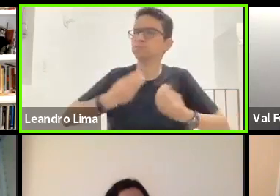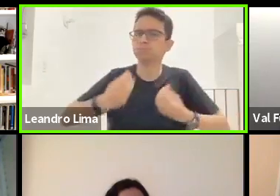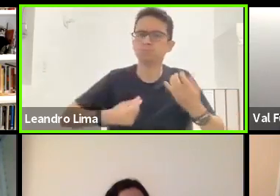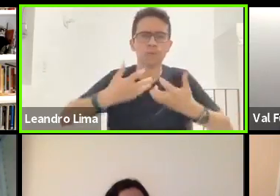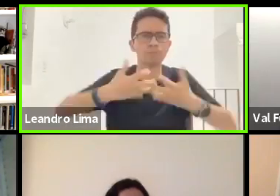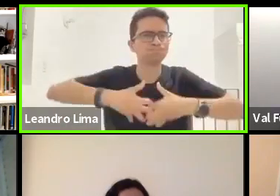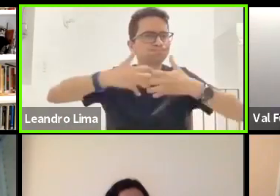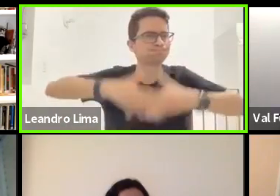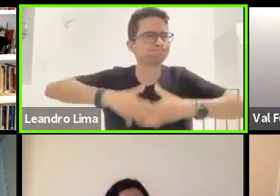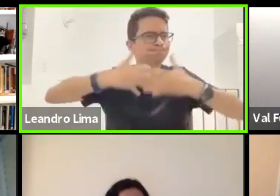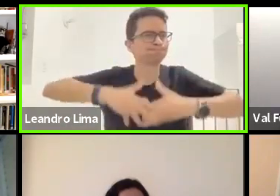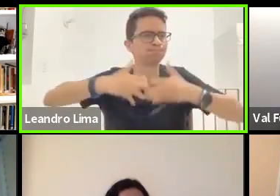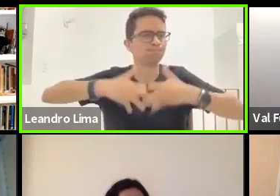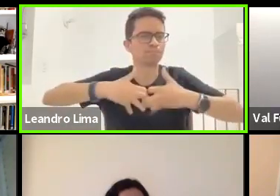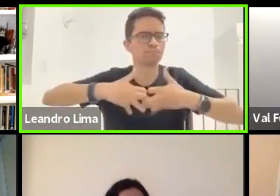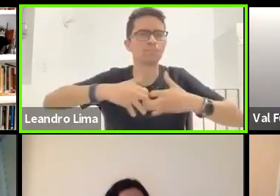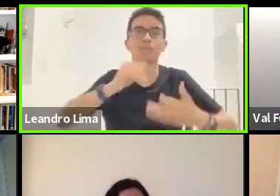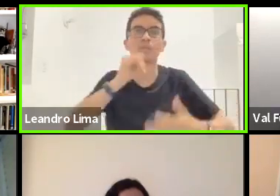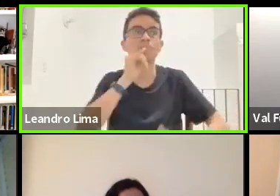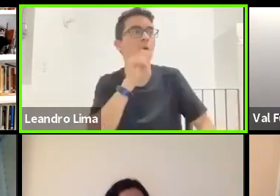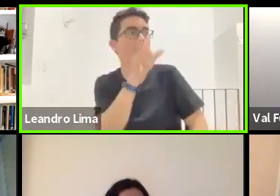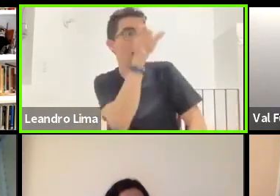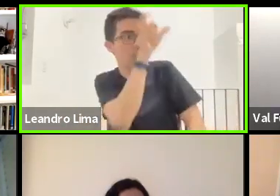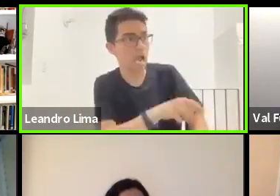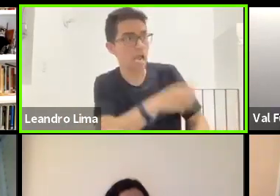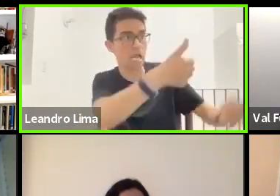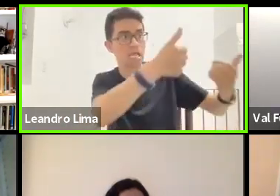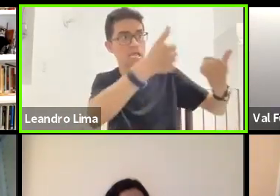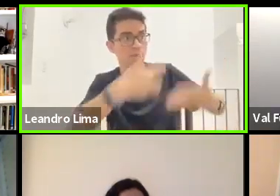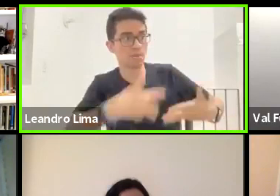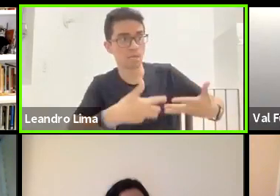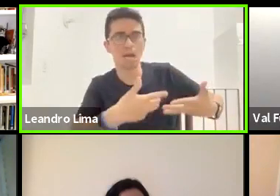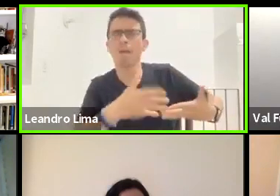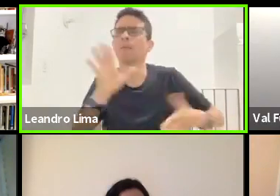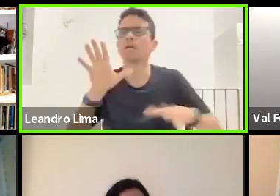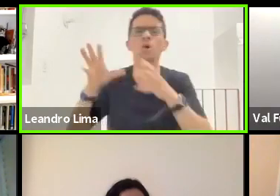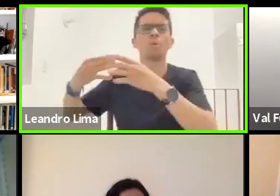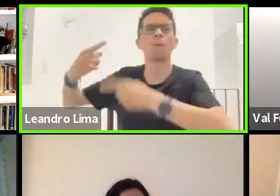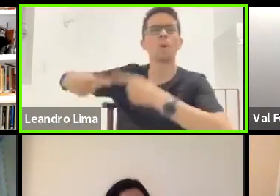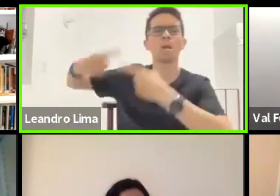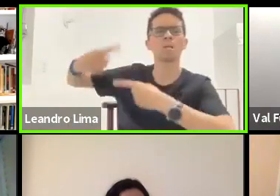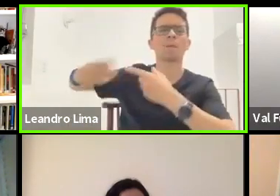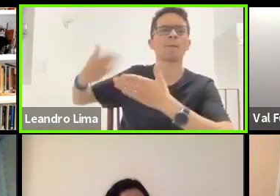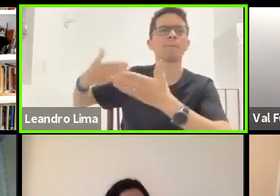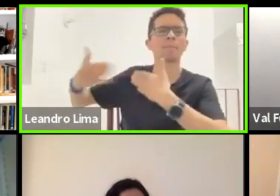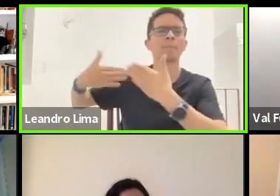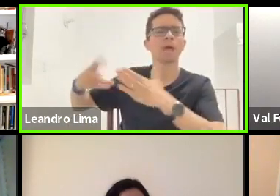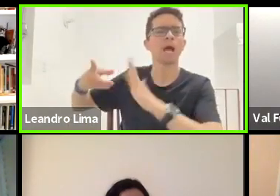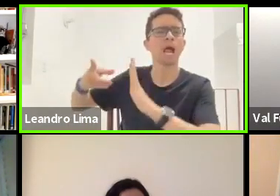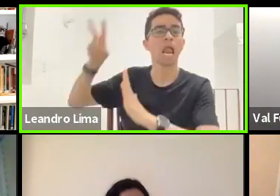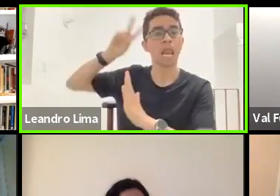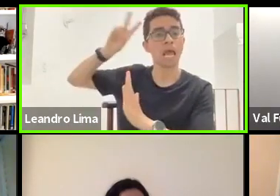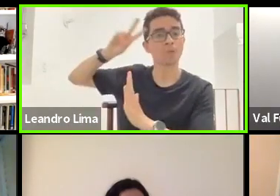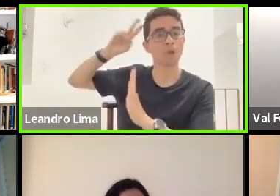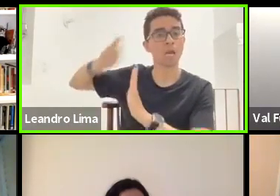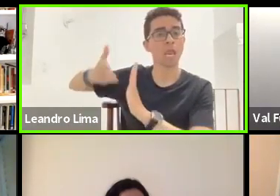because, again, one thing because, again, one thing it's when the other is saying. g, or the politicians are saying or the histories is showing us and then we have showing us and then we have the